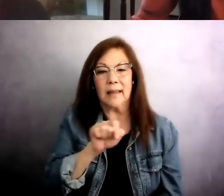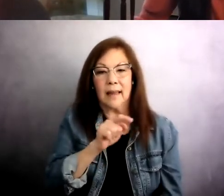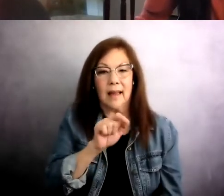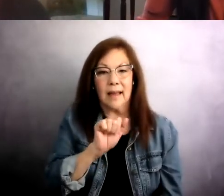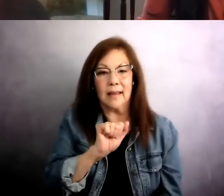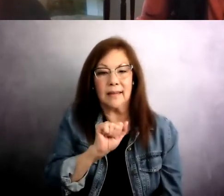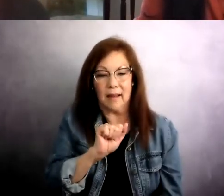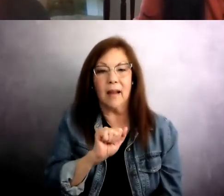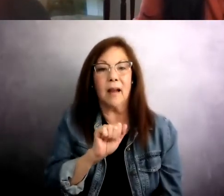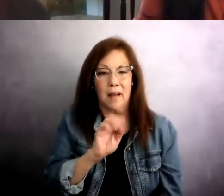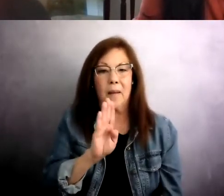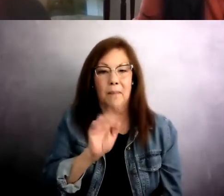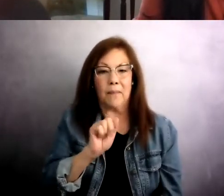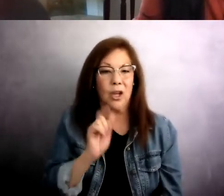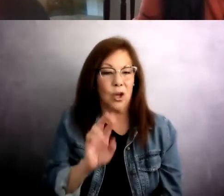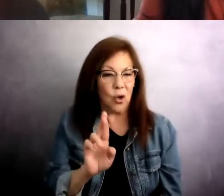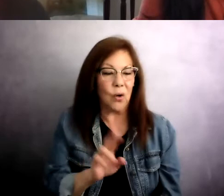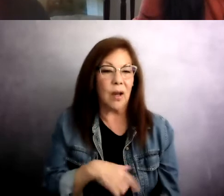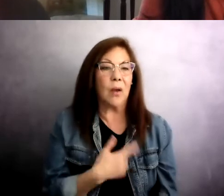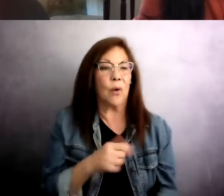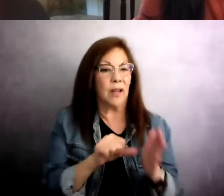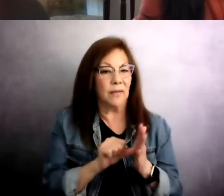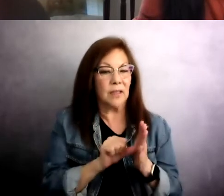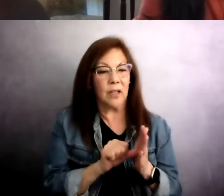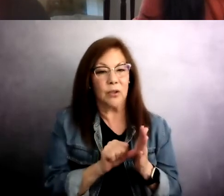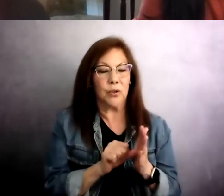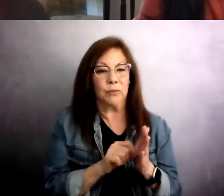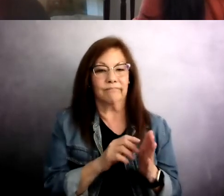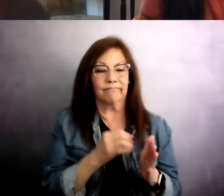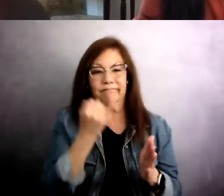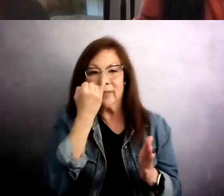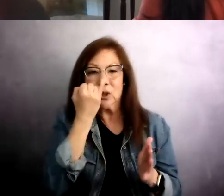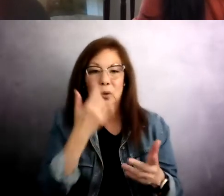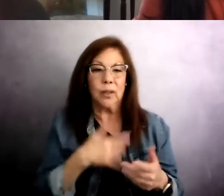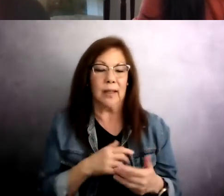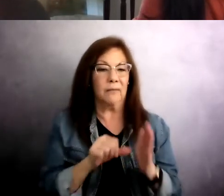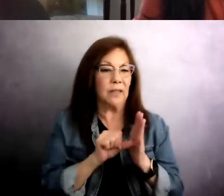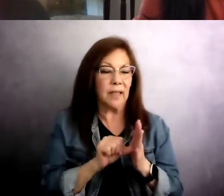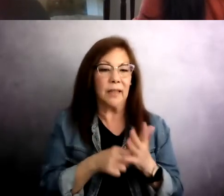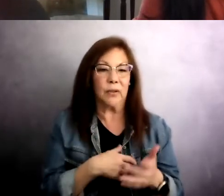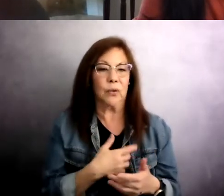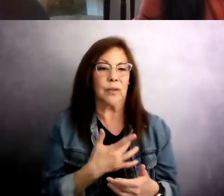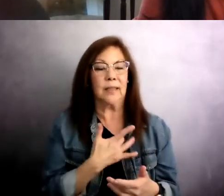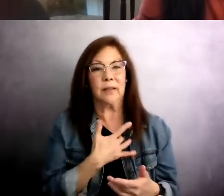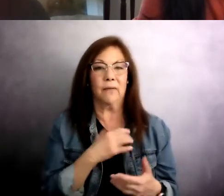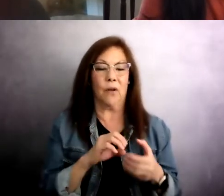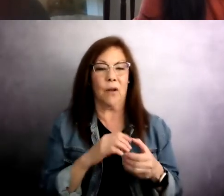but I want to emphasize are jobless. I want to emphasize her sense of ownership and why